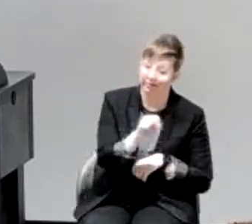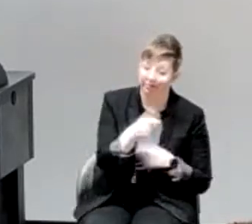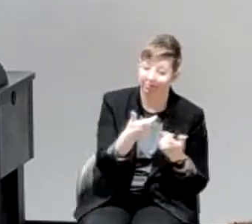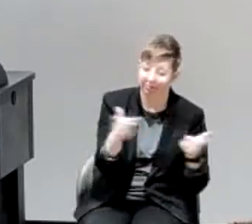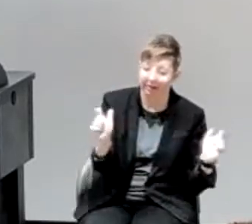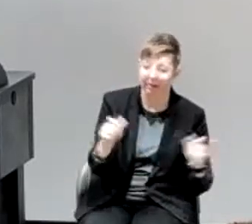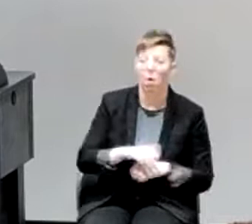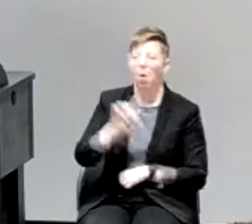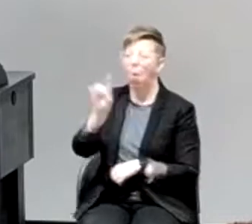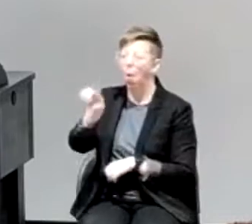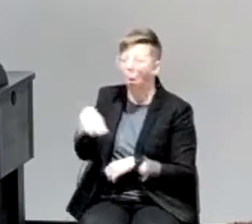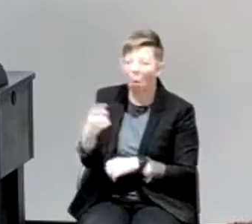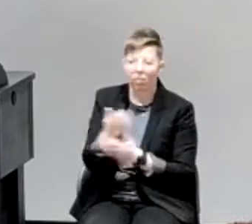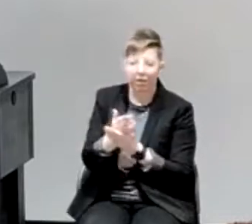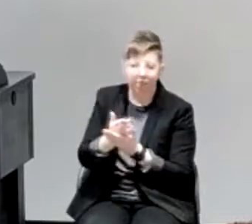So if it feels fast -- news flash -- it's been flash.